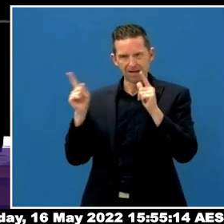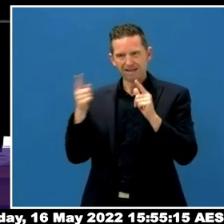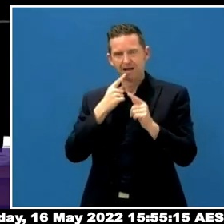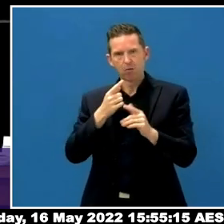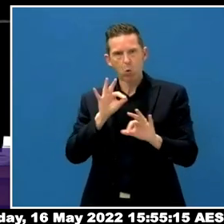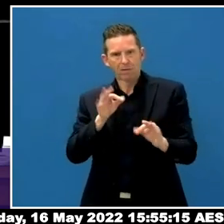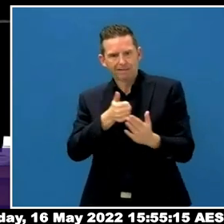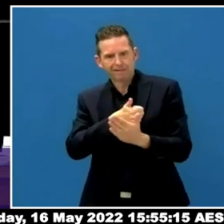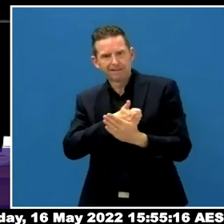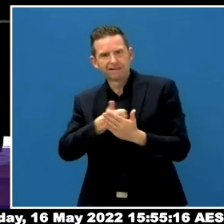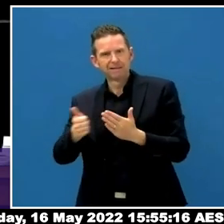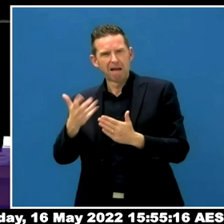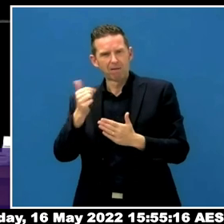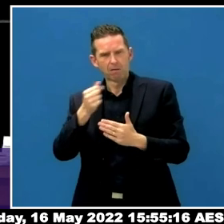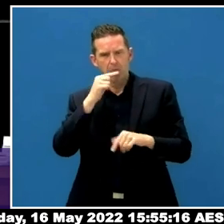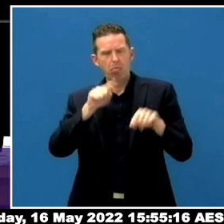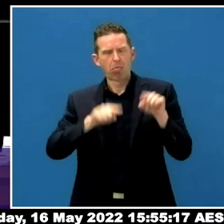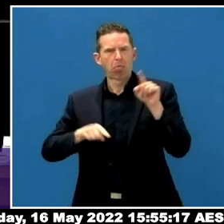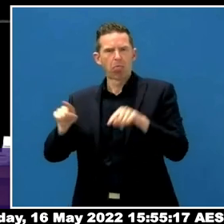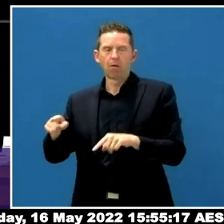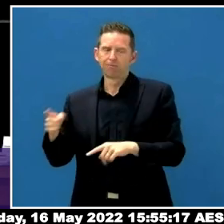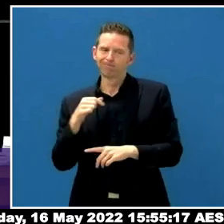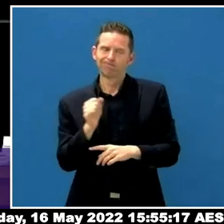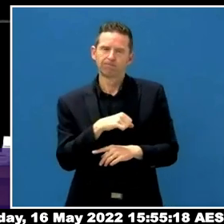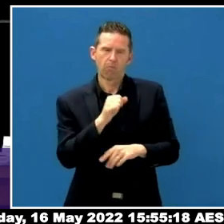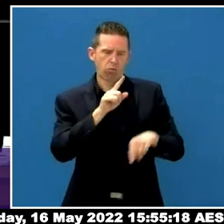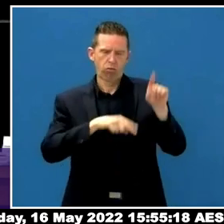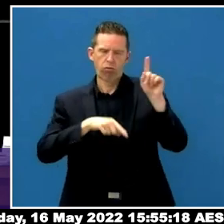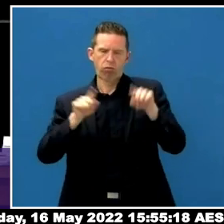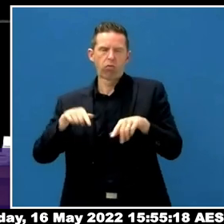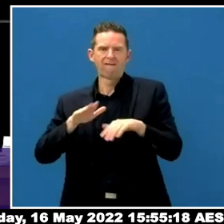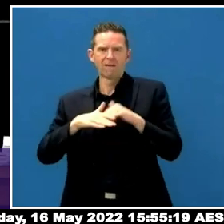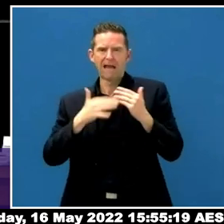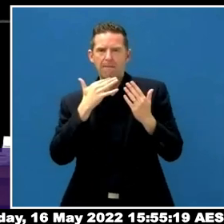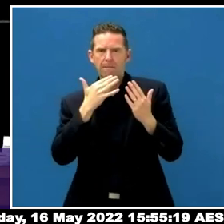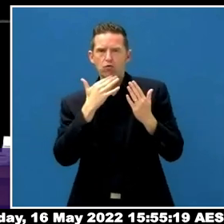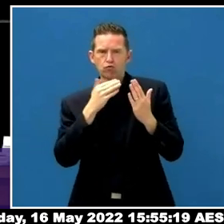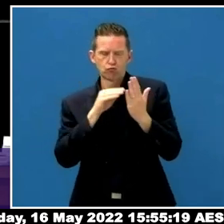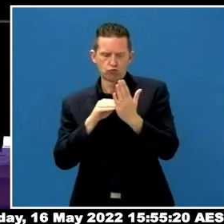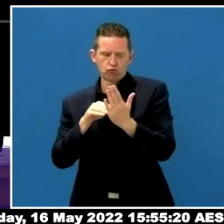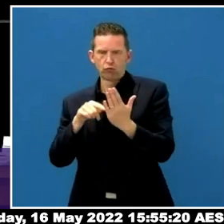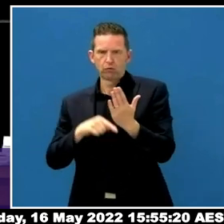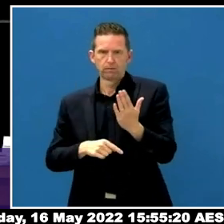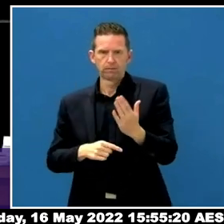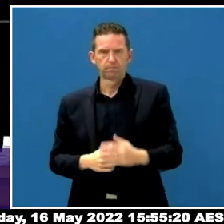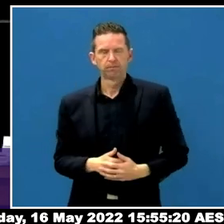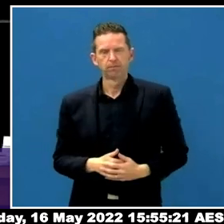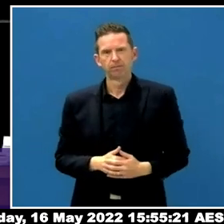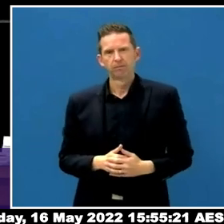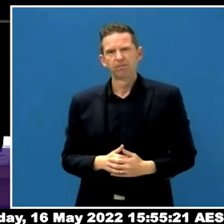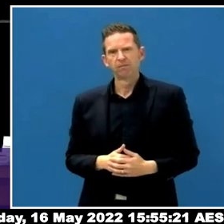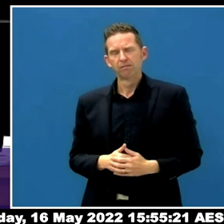Is one issue I think you identify in the statement, identify the time of